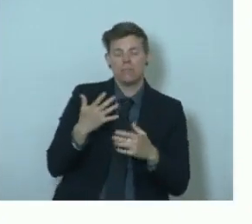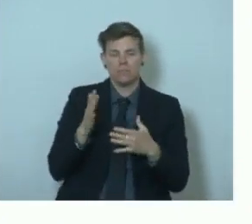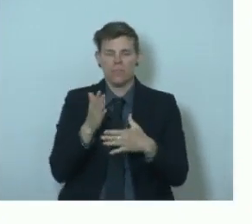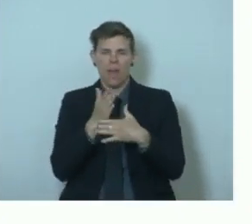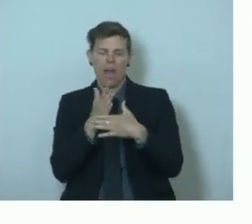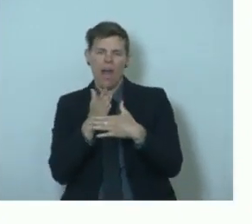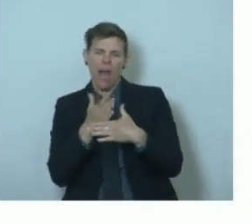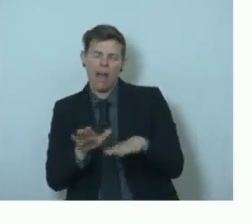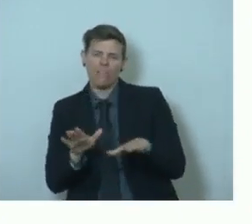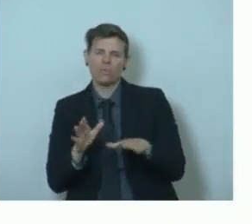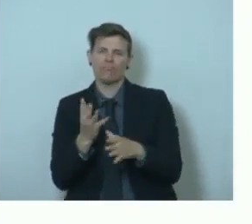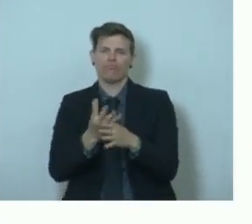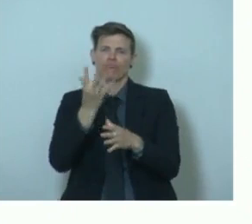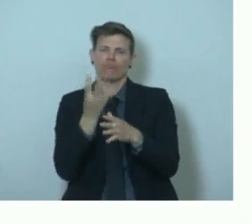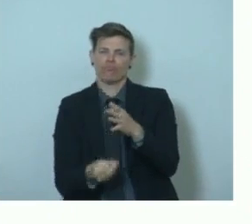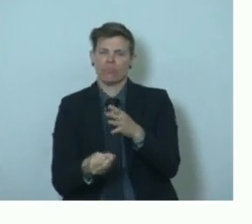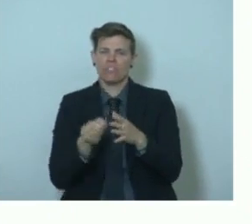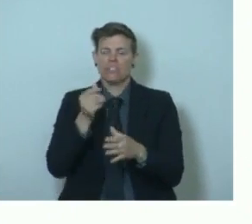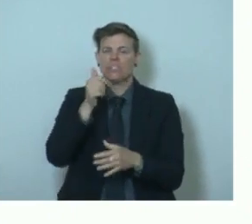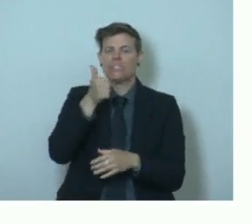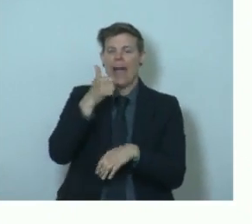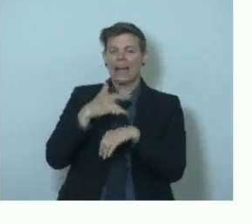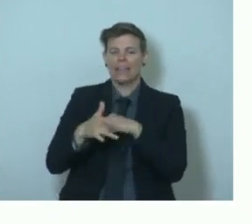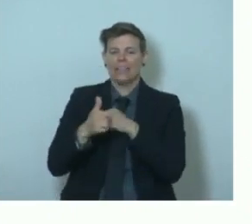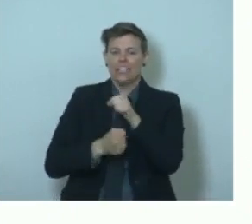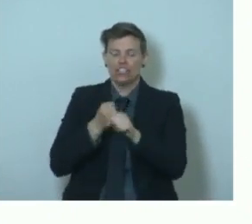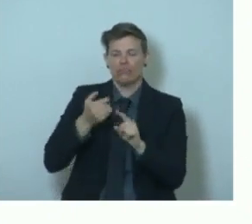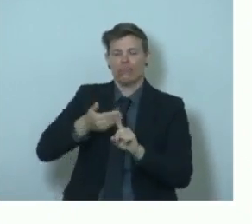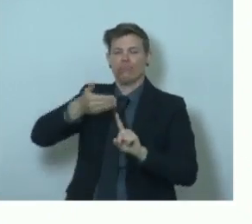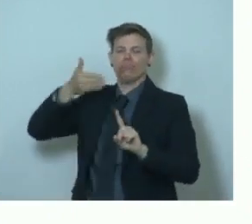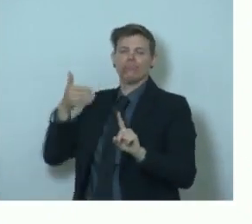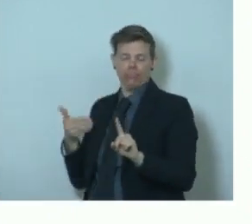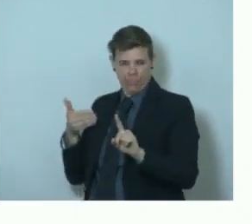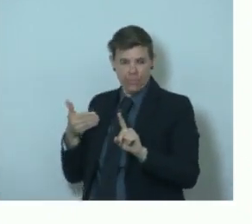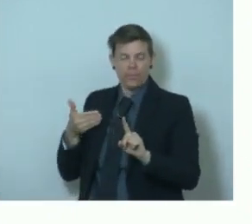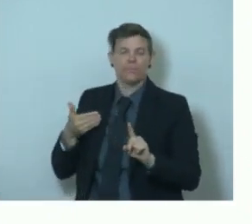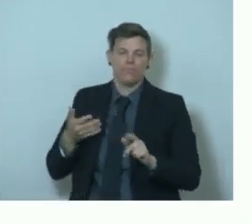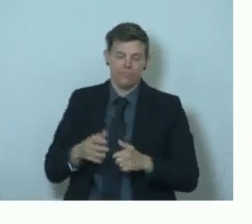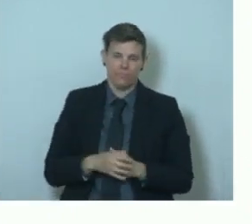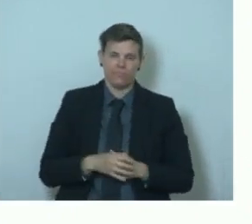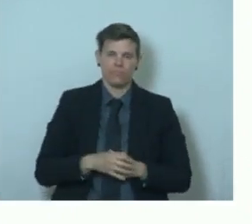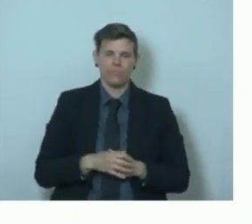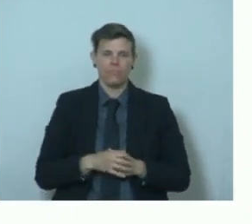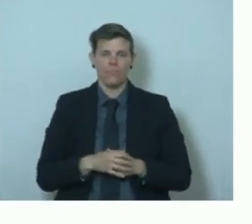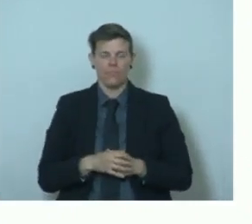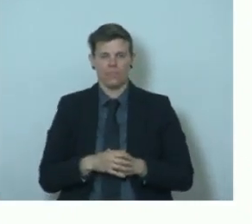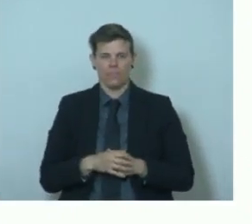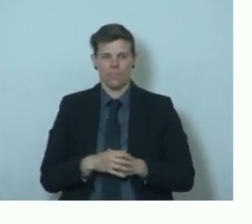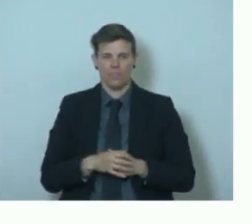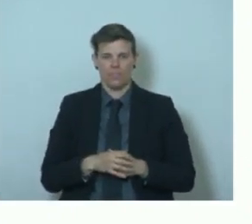THE AVERAGE NUMBER OF LIGHT-YEARS LOST FOR PEOPLE WHO PASS AWAY FROM COVID IS 10 YEARS.